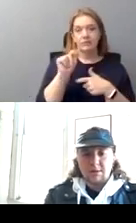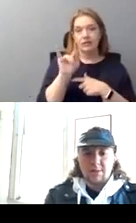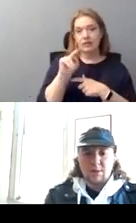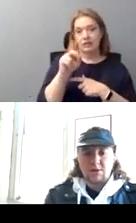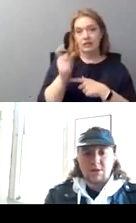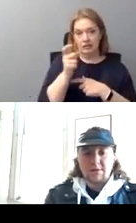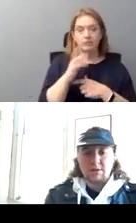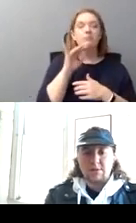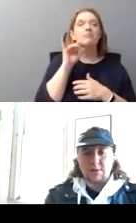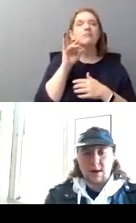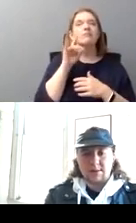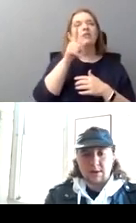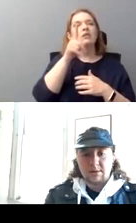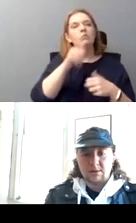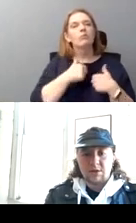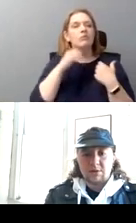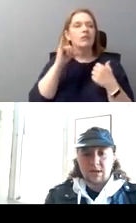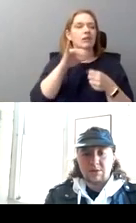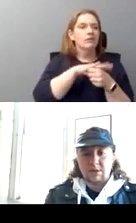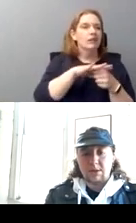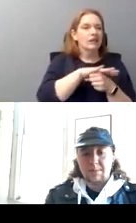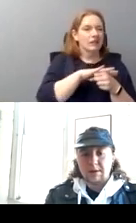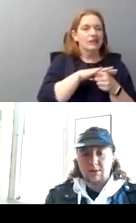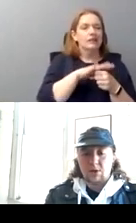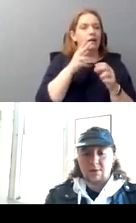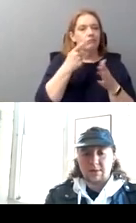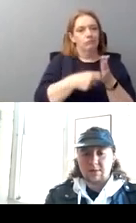neighborhood is shifting due to the rising rents and gentrification impacting all of San Francisco.